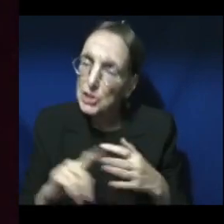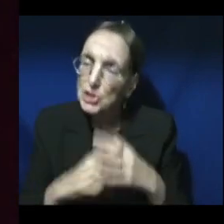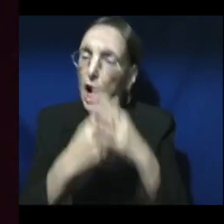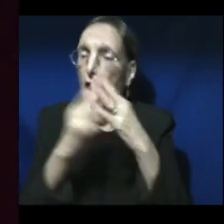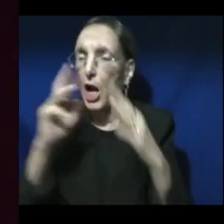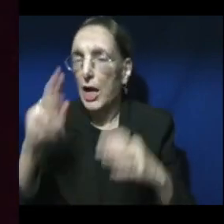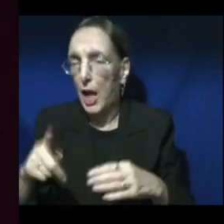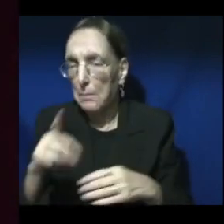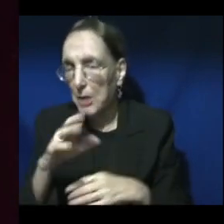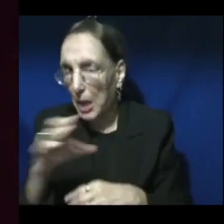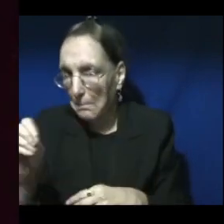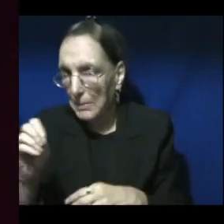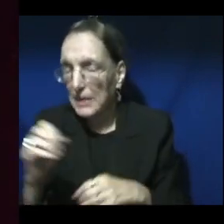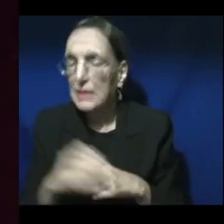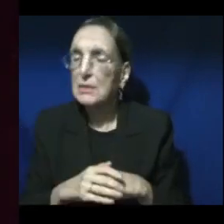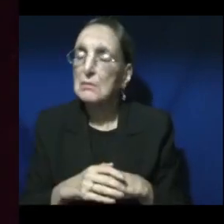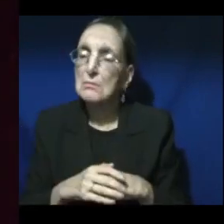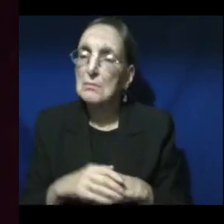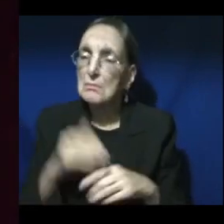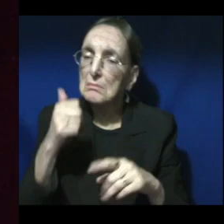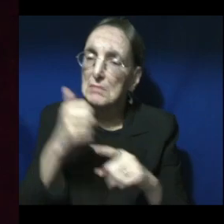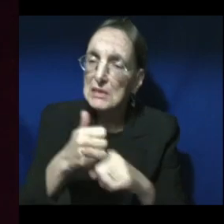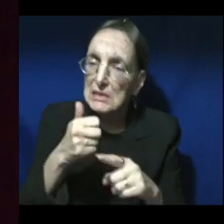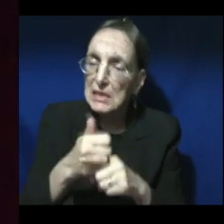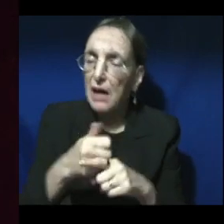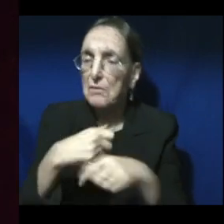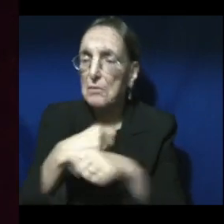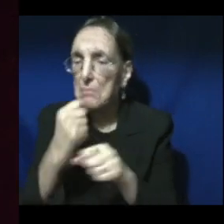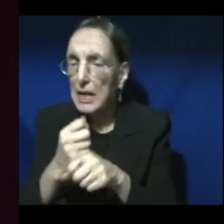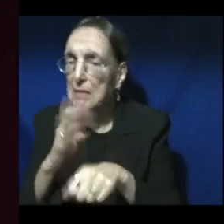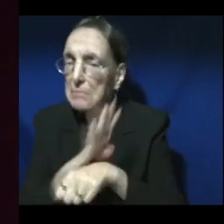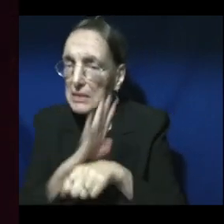so-called gurus, often do, or leaders of organizations. Trump speaks with a great